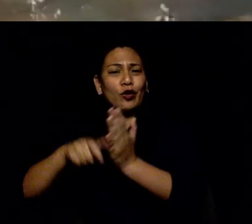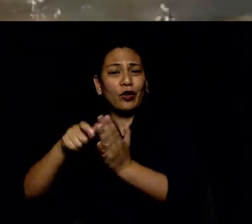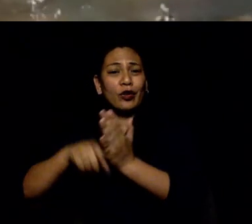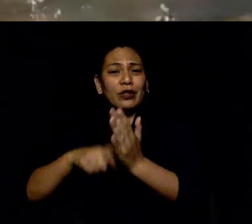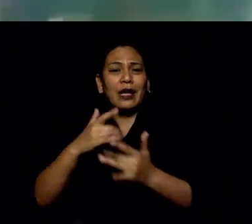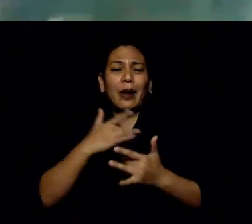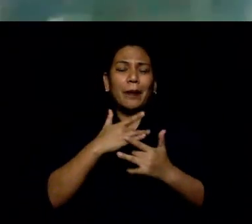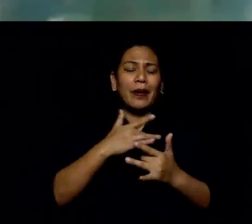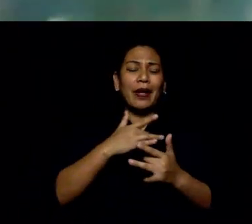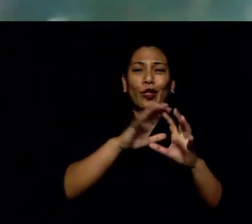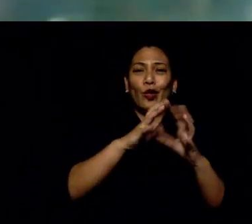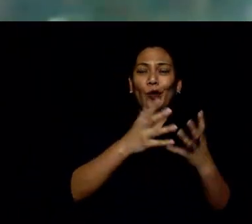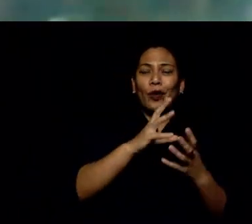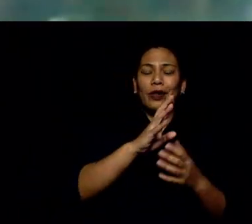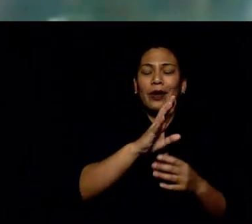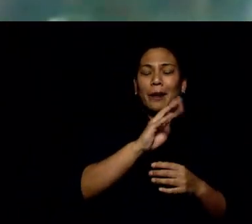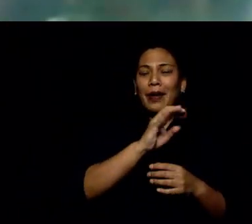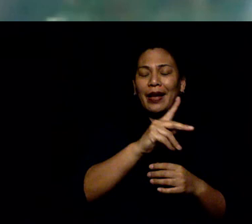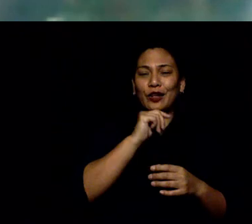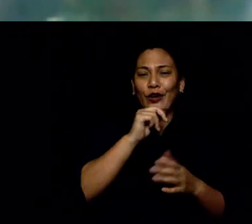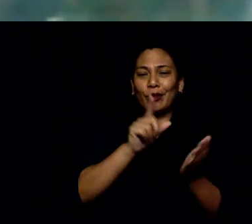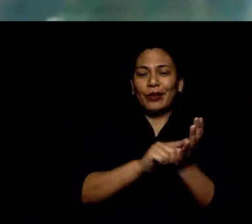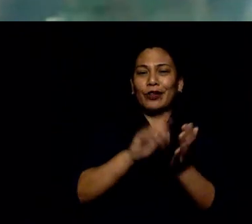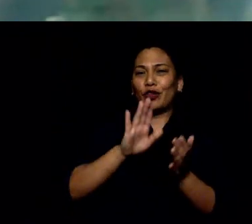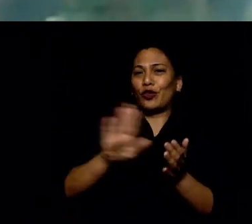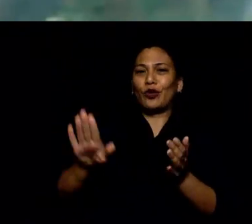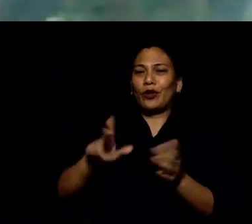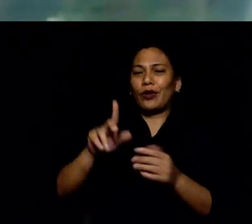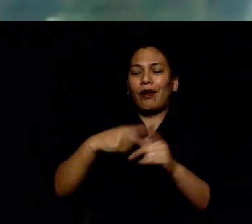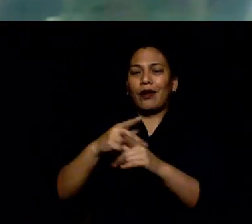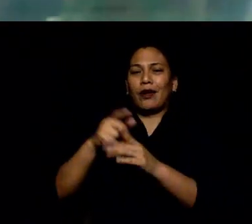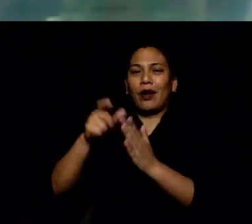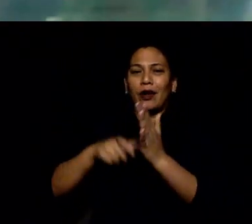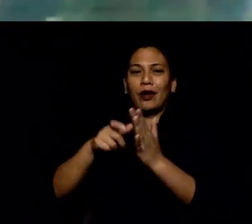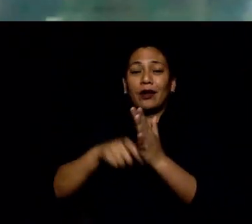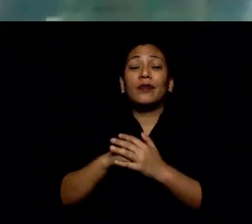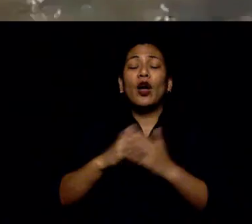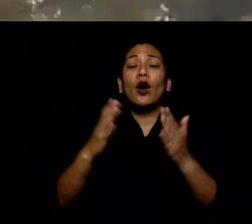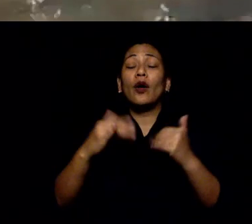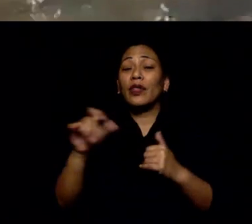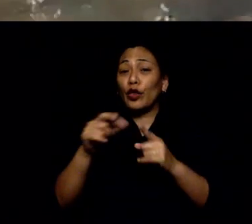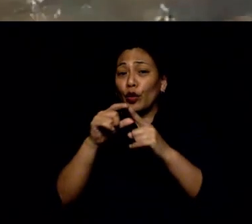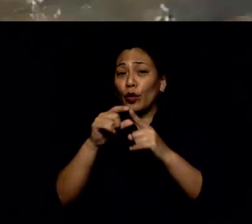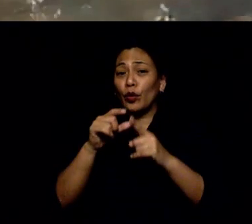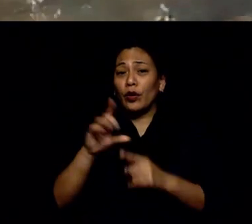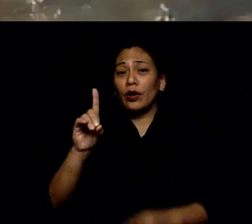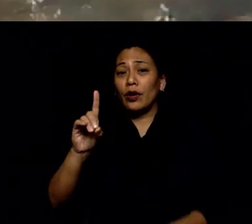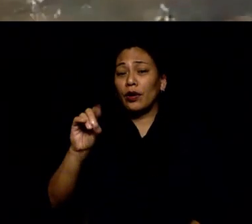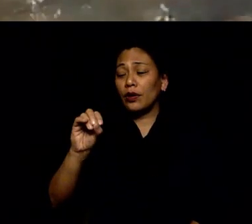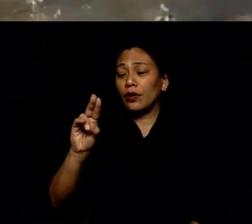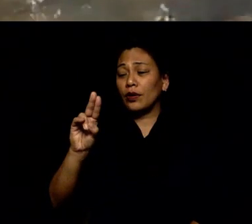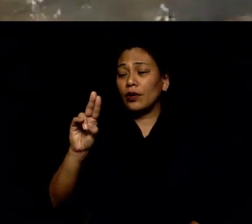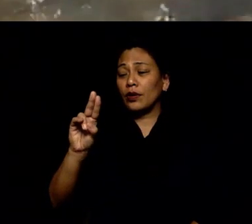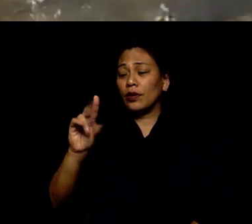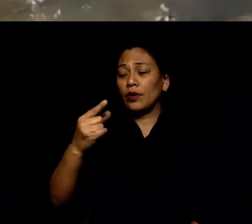And one thing people can also look up is doughnut economics, right? Um, Kate, Kate, herself, the economist who came up with the